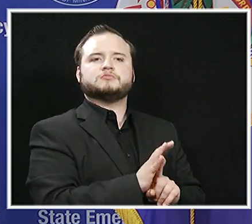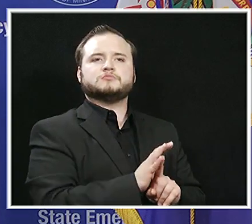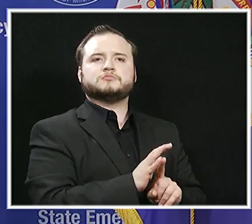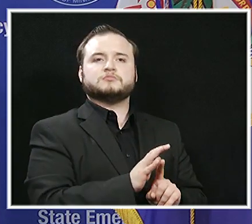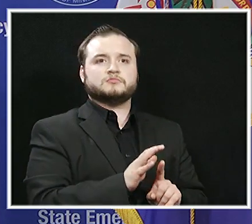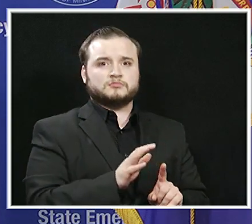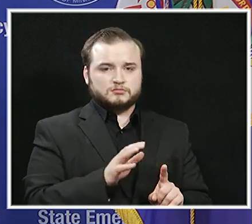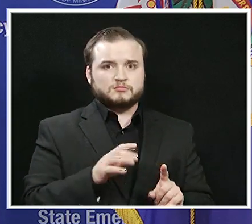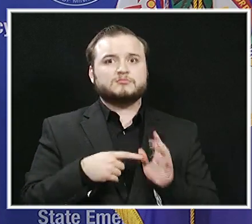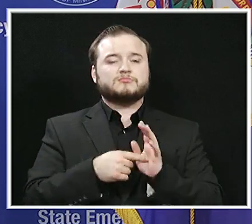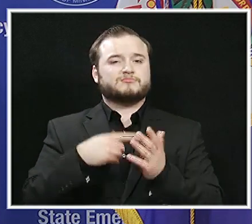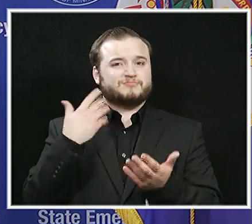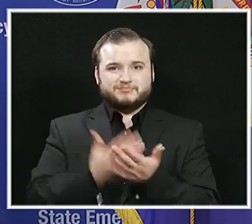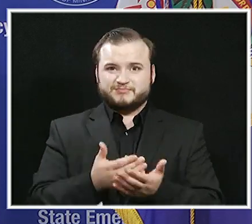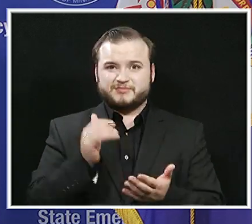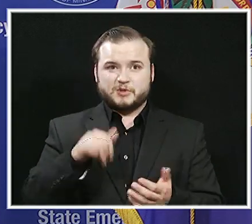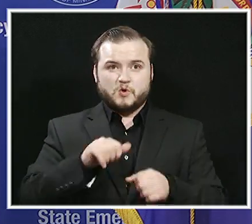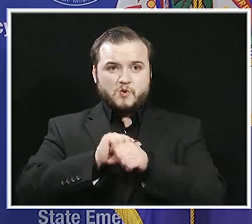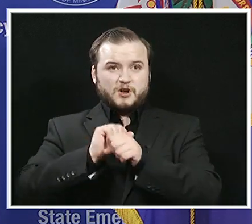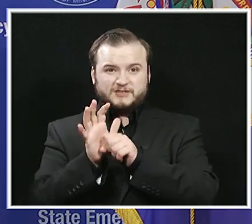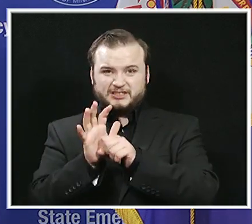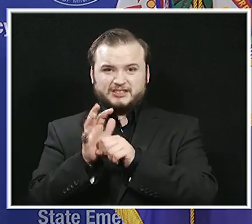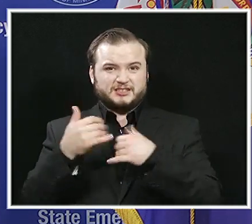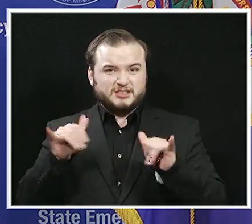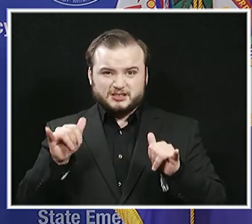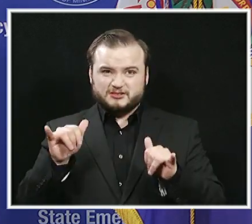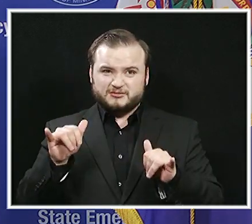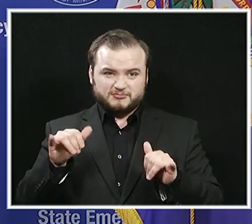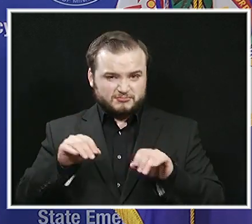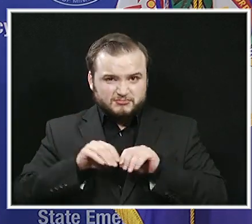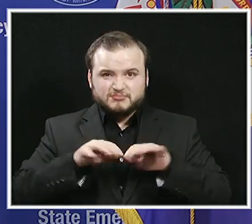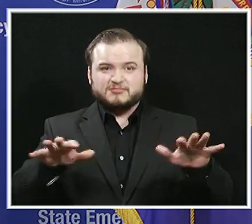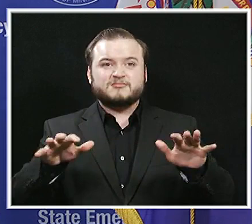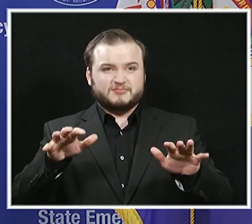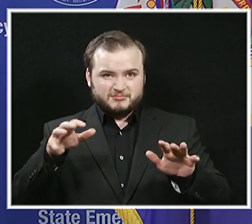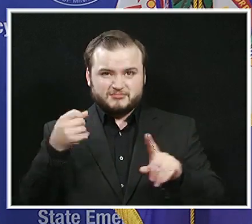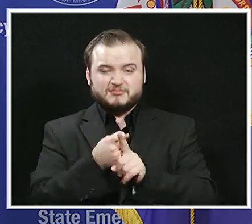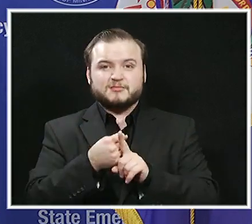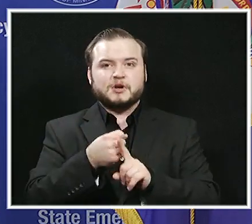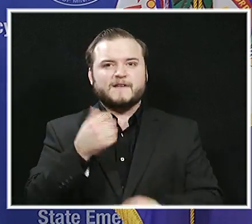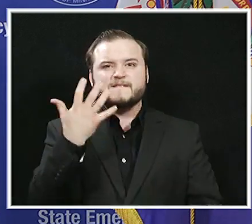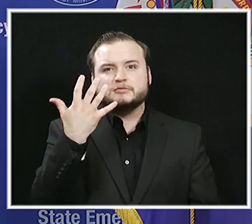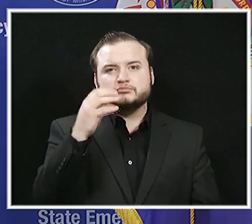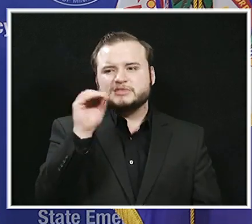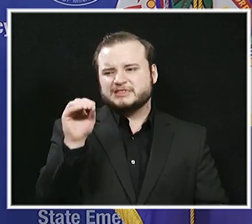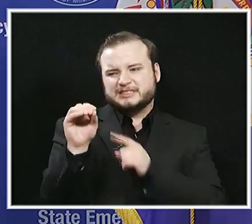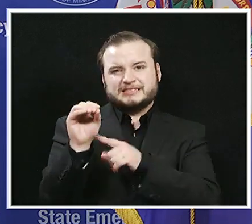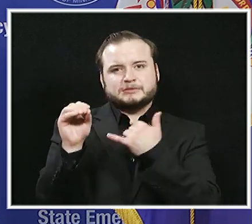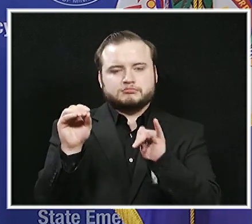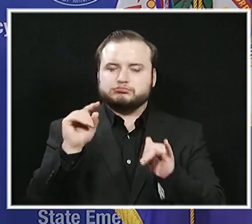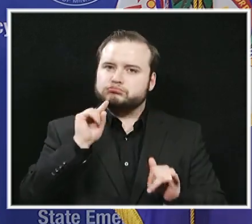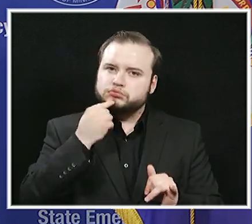use, that's not driving that decision because the fact is covid's still here, the fact is if you get it,